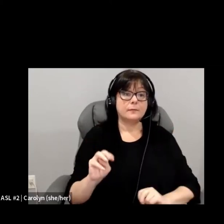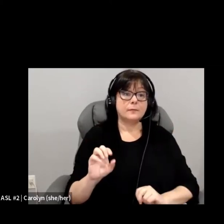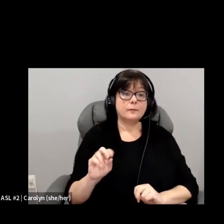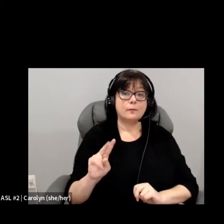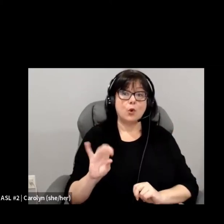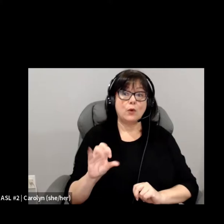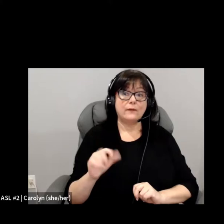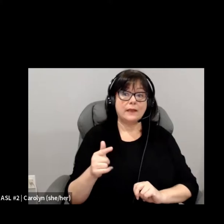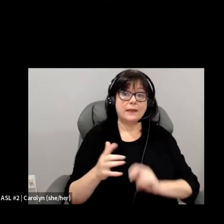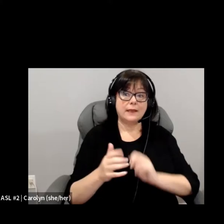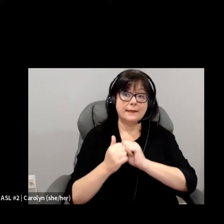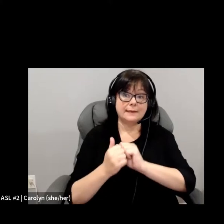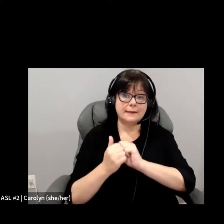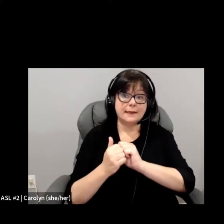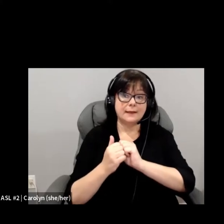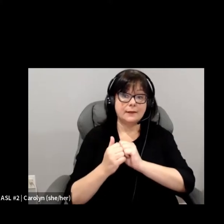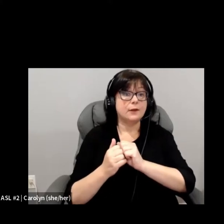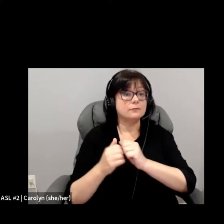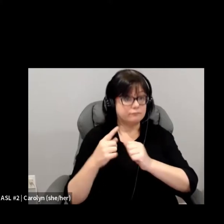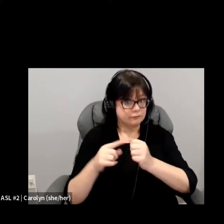COMMITTEE.